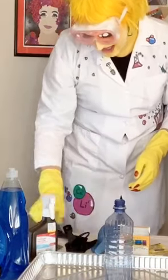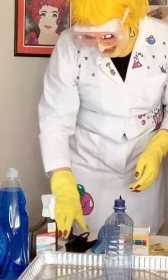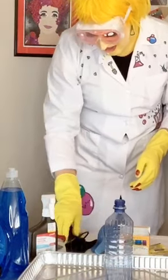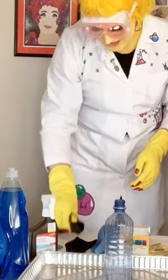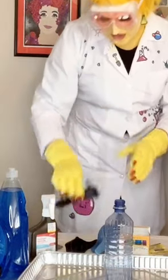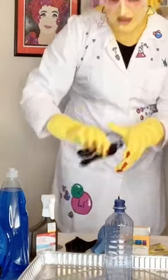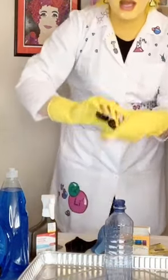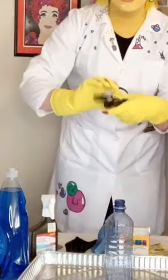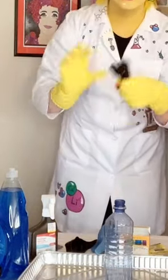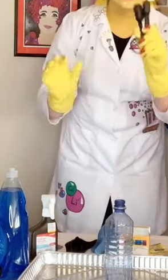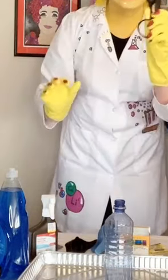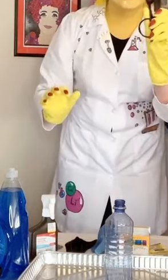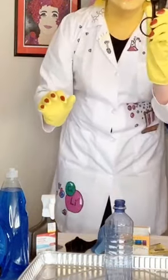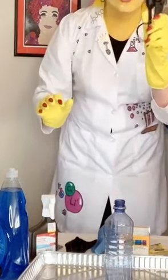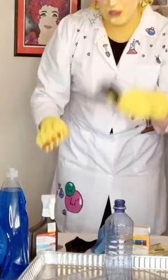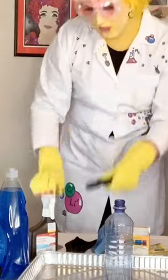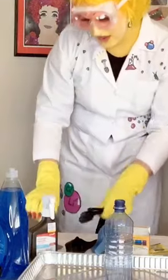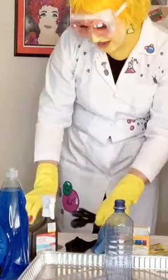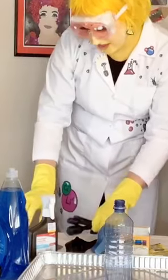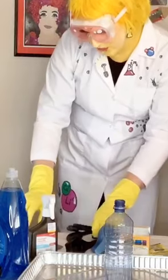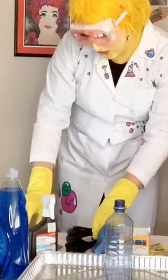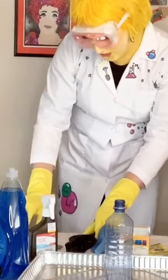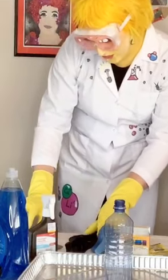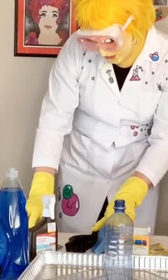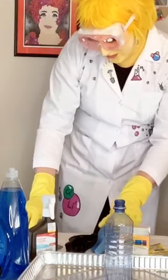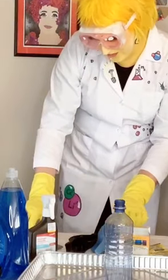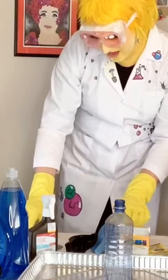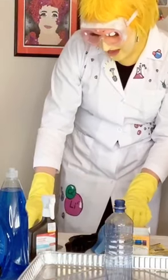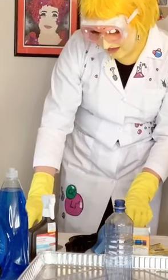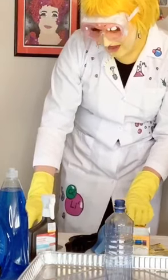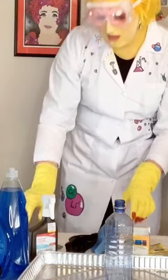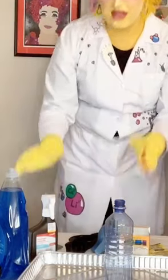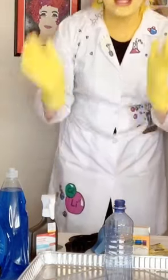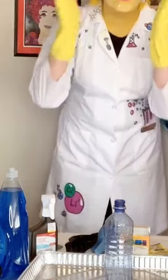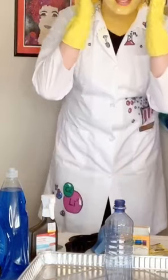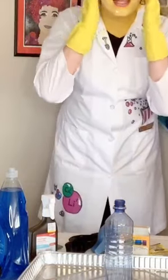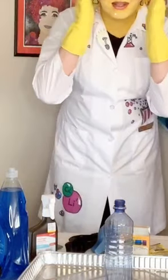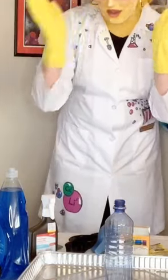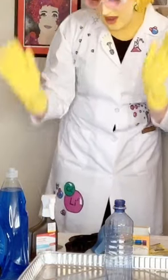And measuring spoons. Then, of course, safe glasses. We already